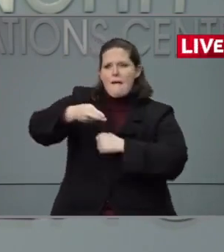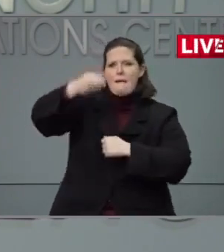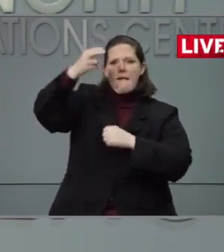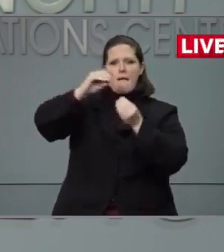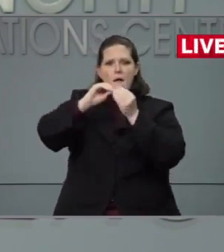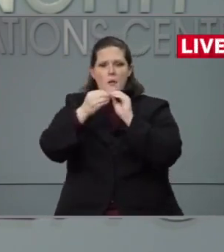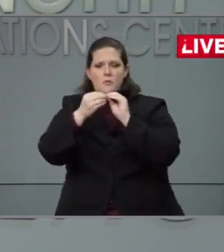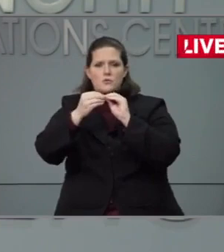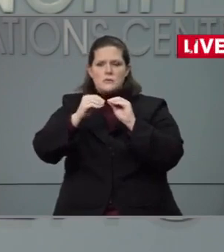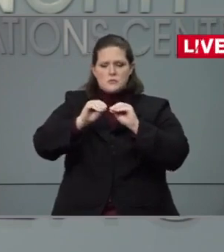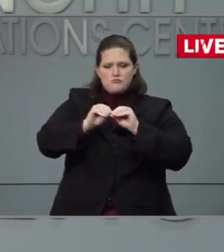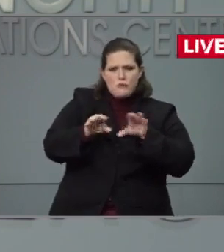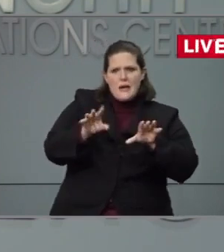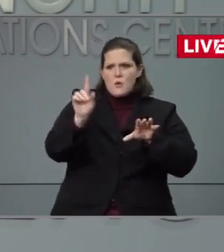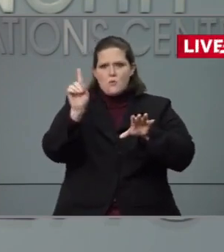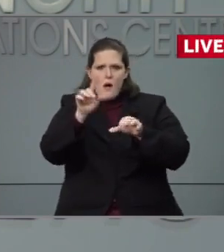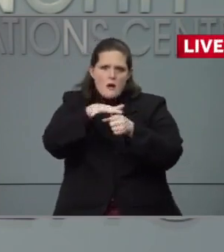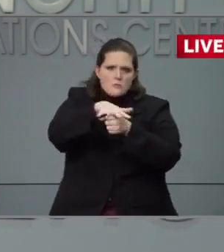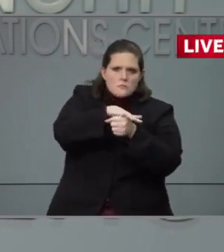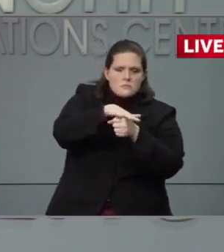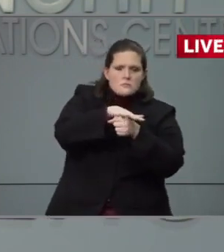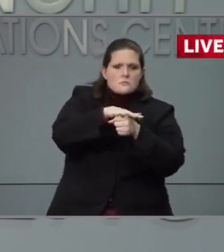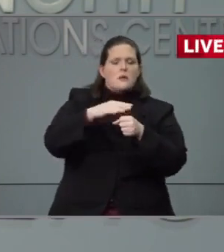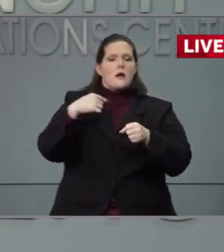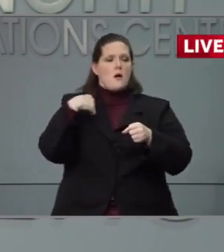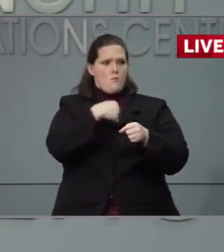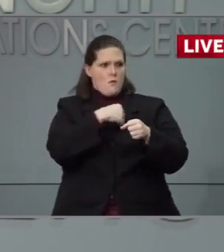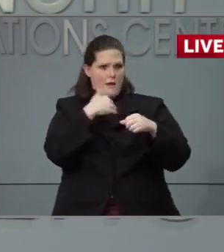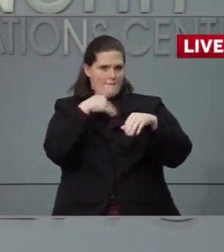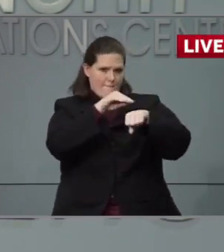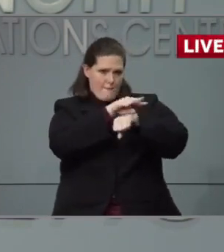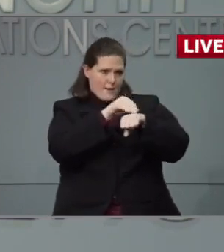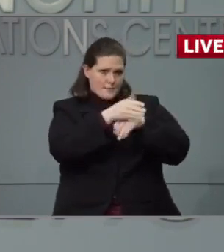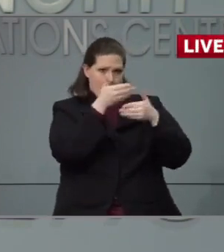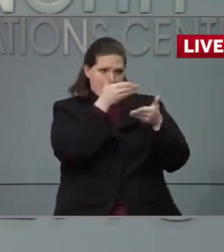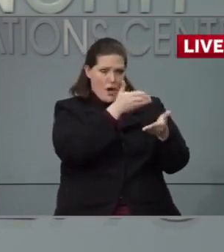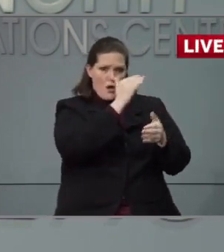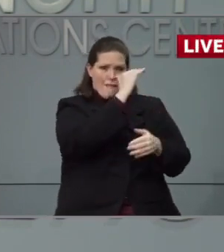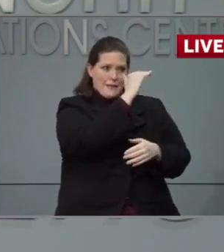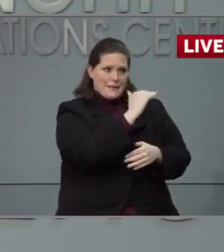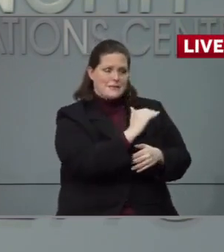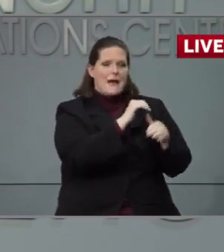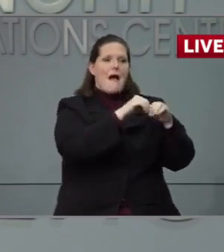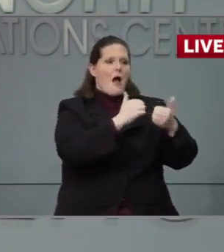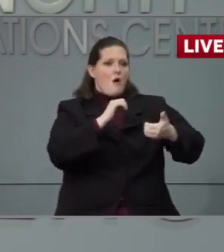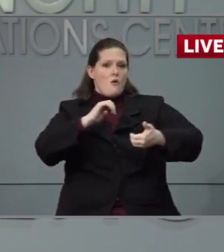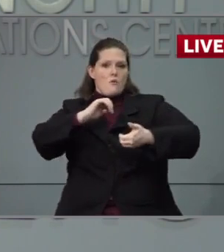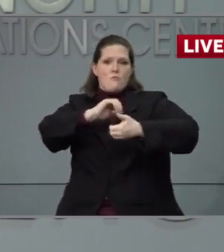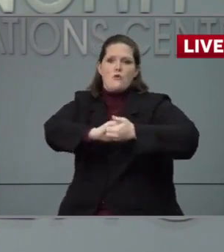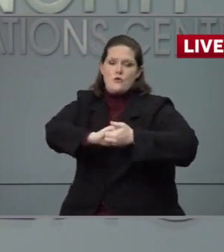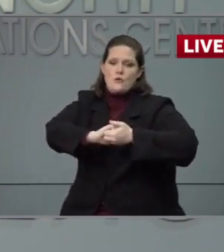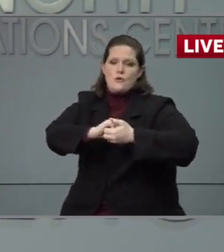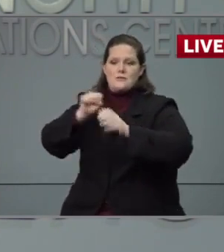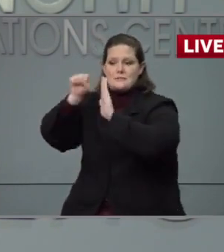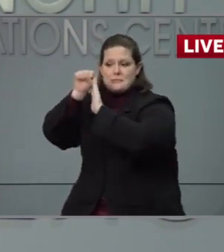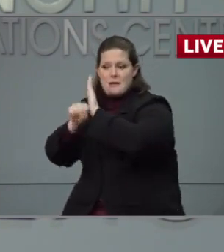TODAY WE ARE INTRODUCING A COUNTY ALERT SYSTEM TO IDENTIFY COUNTIES WITH THE HIGHEST COMMUNITY SPREAD.